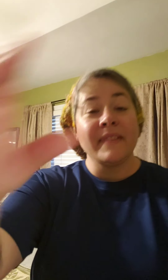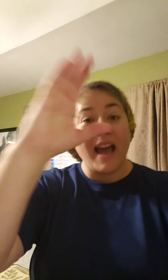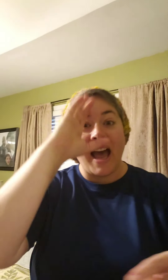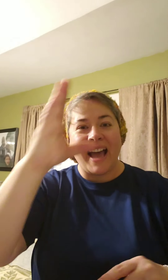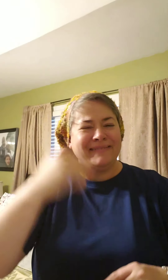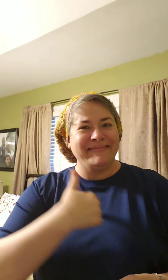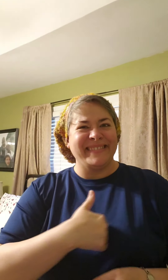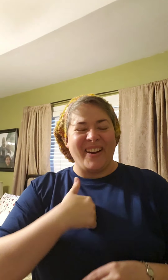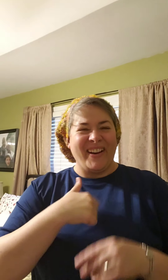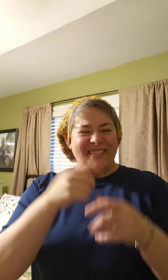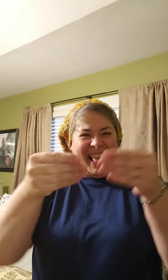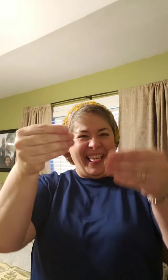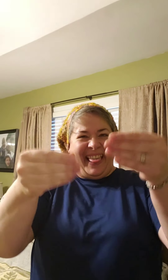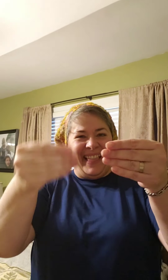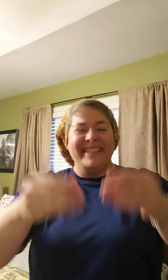Hi! Sorry, the camera was wonky.